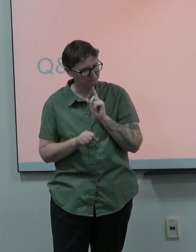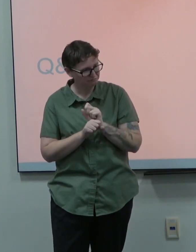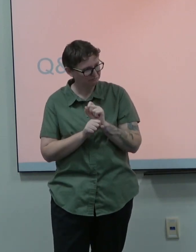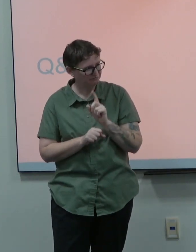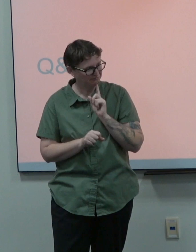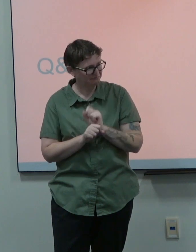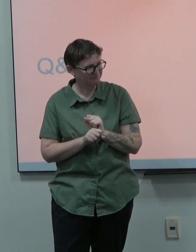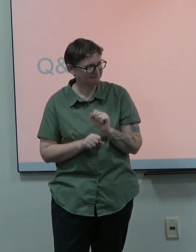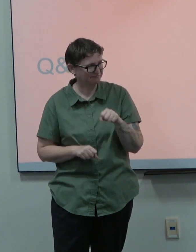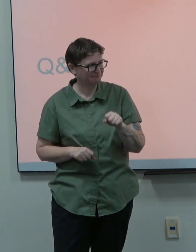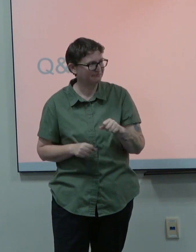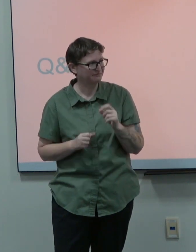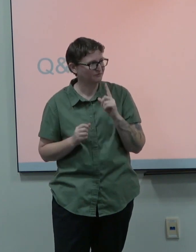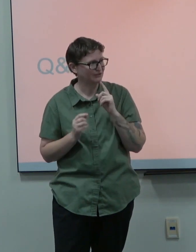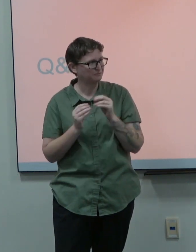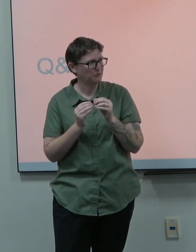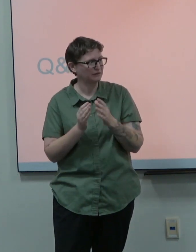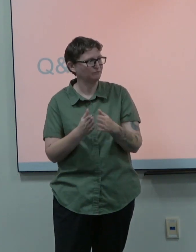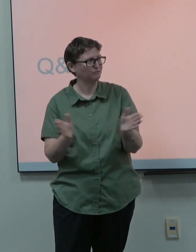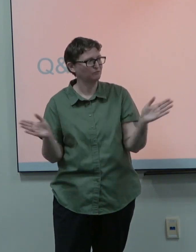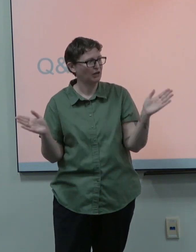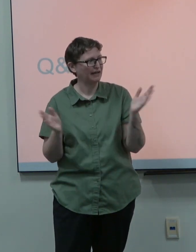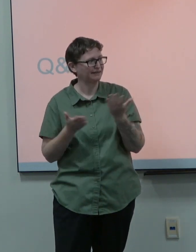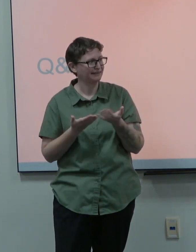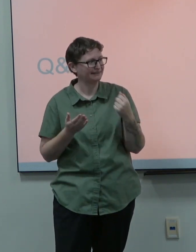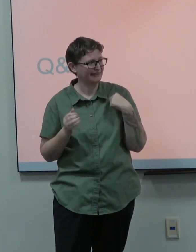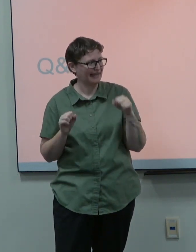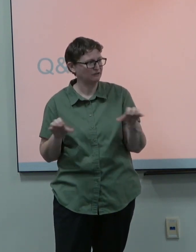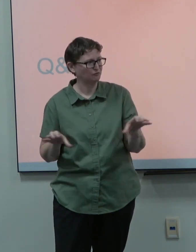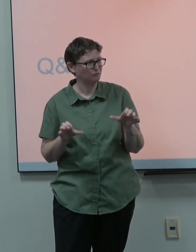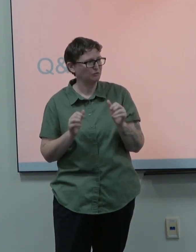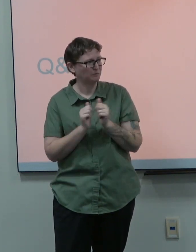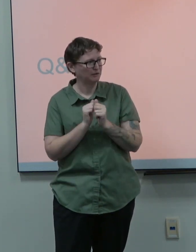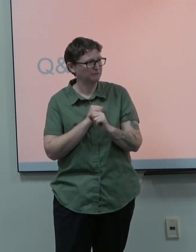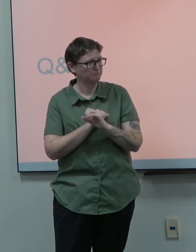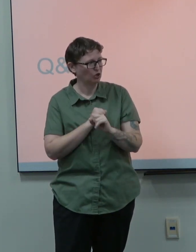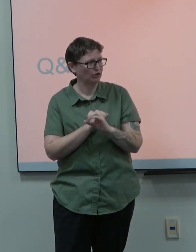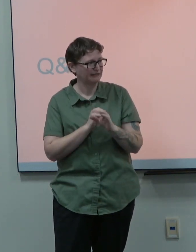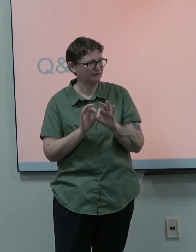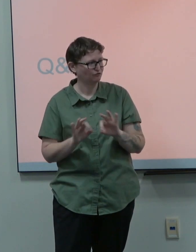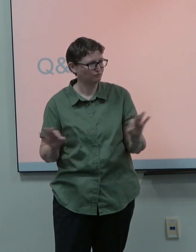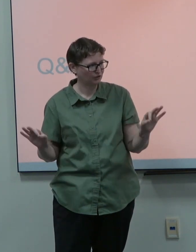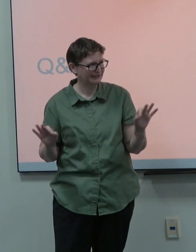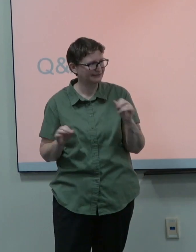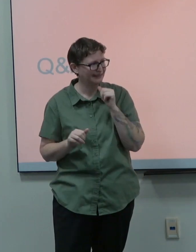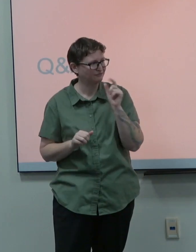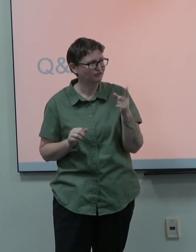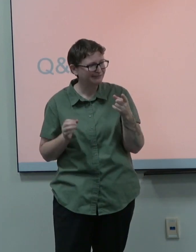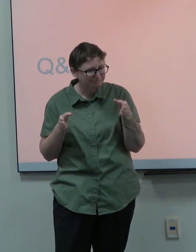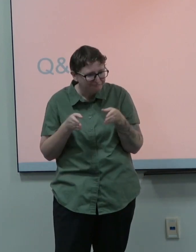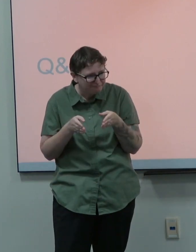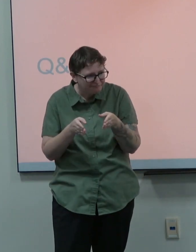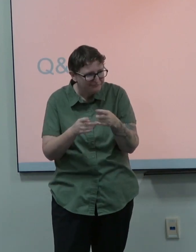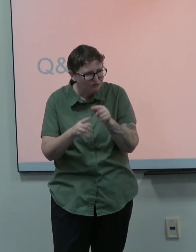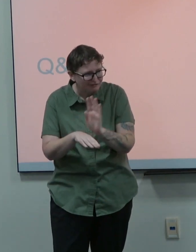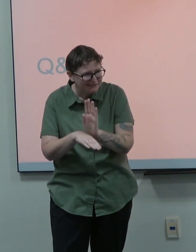But no, healthcare marketing is a thing, and it's really opened my eyes to how many things I can do with marketing,